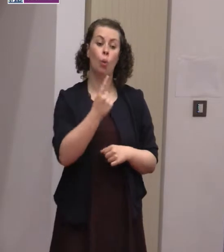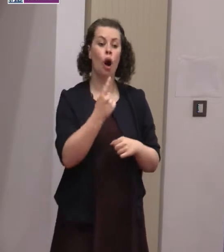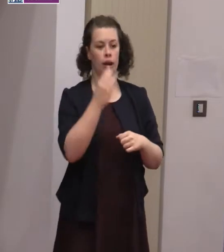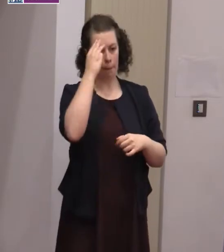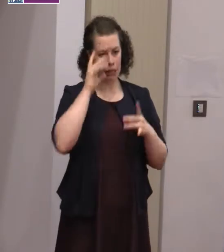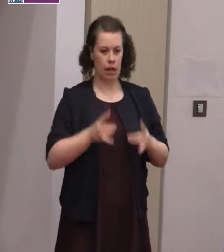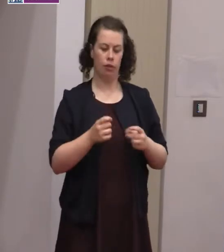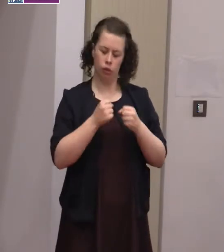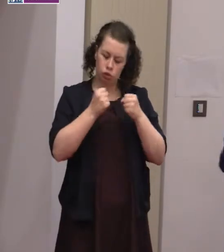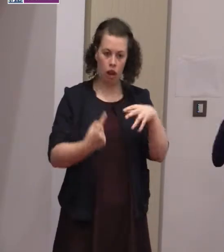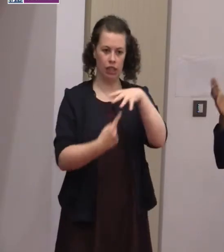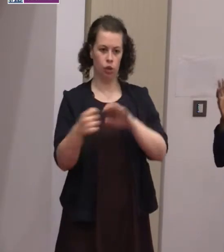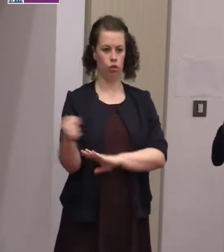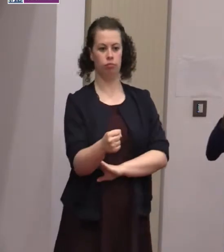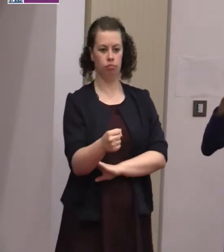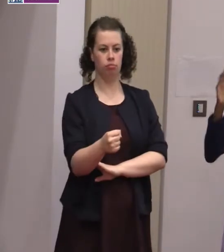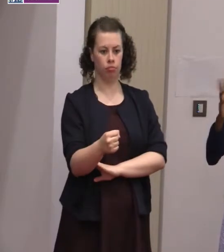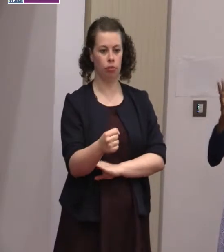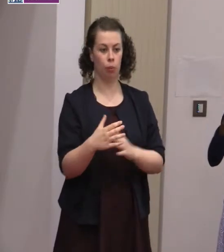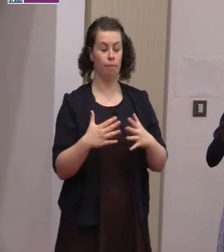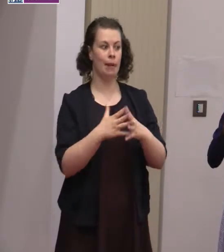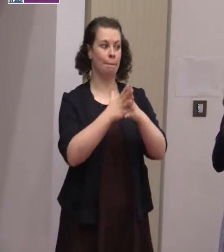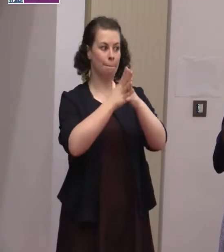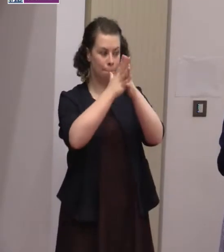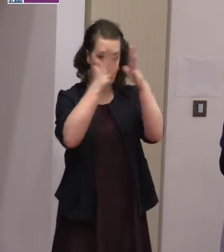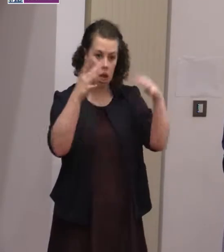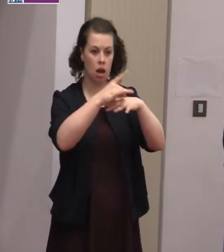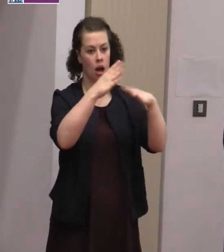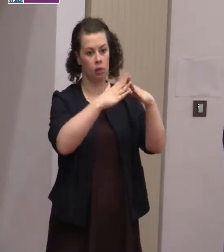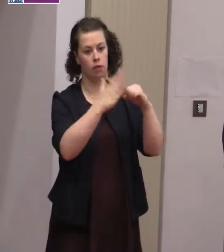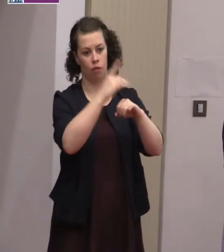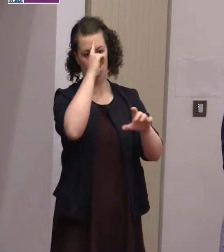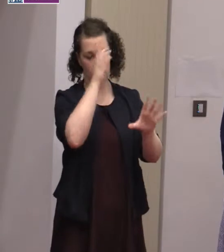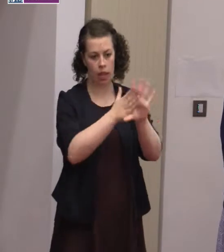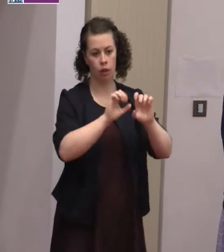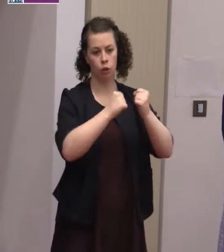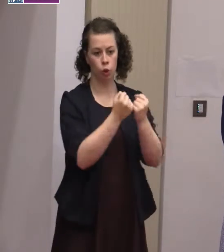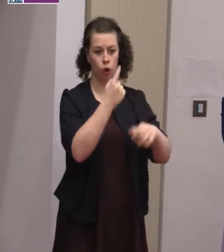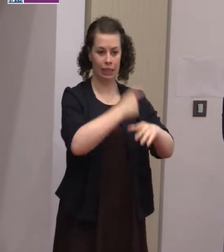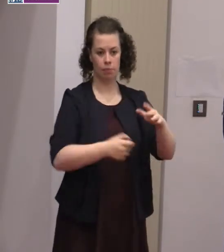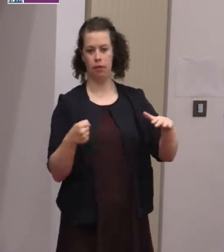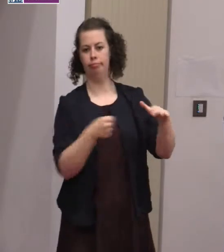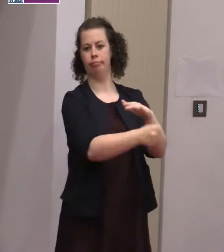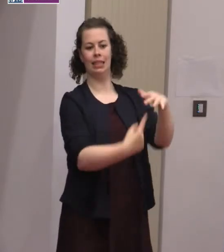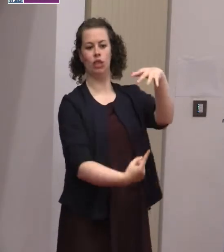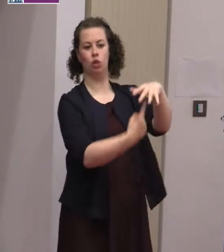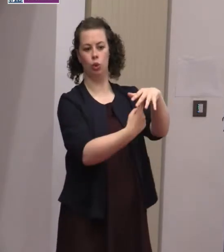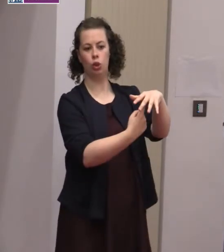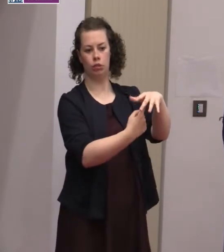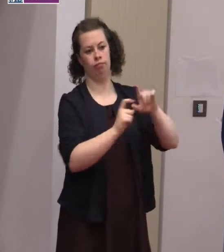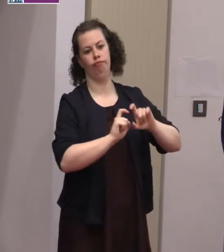To be